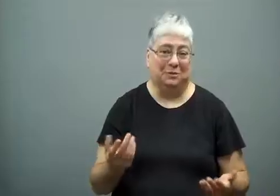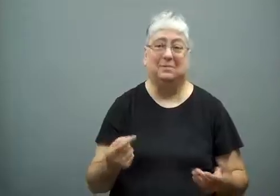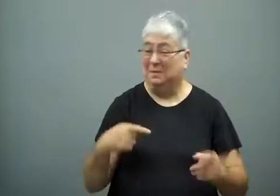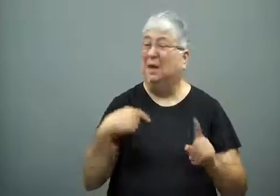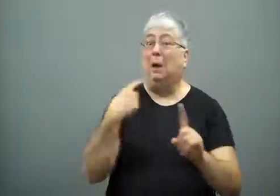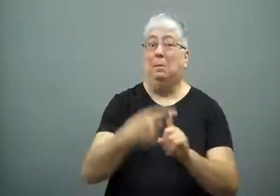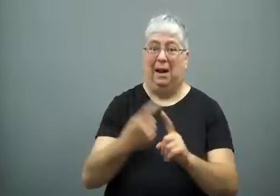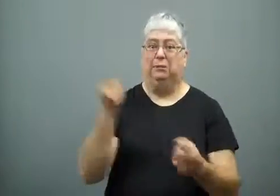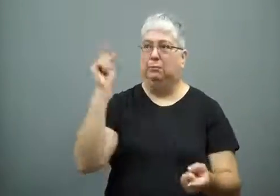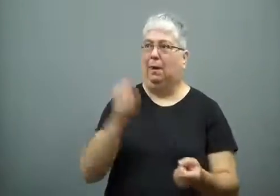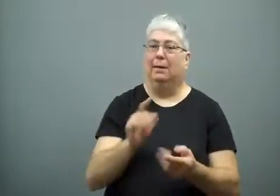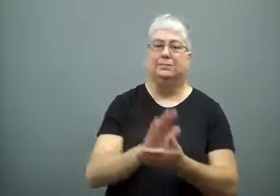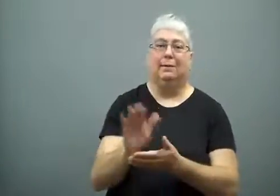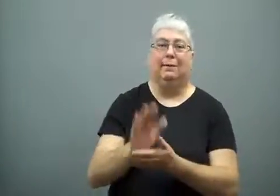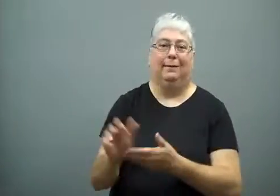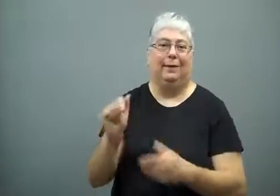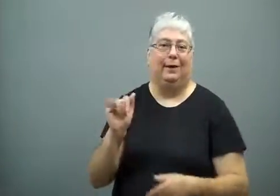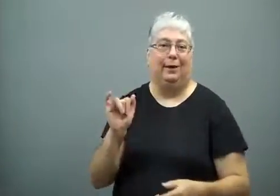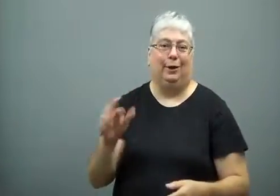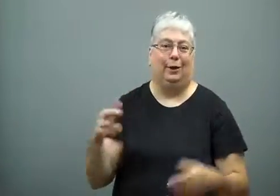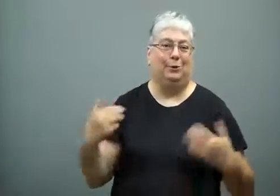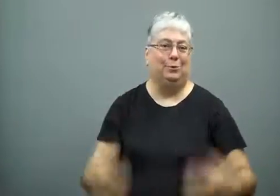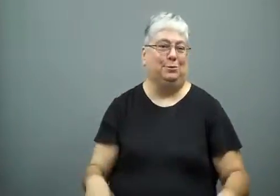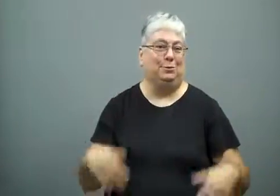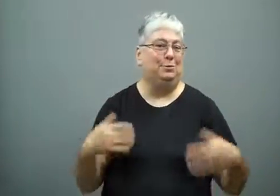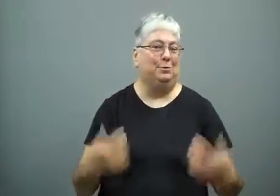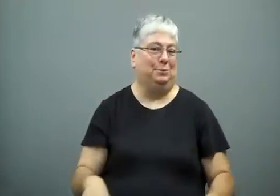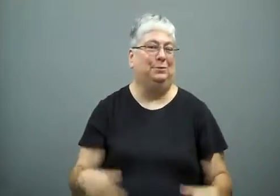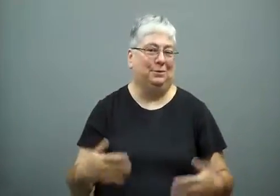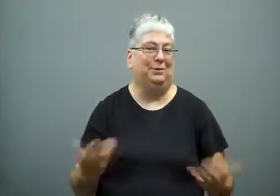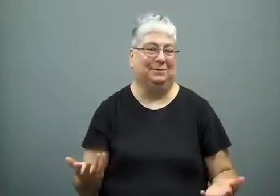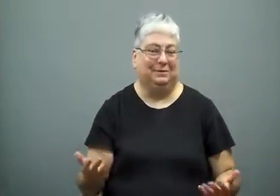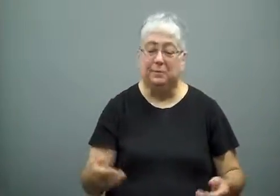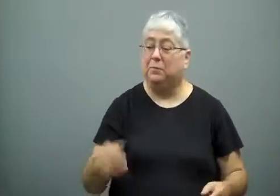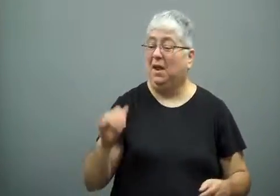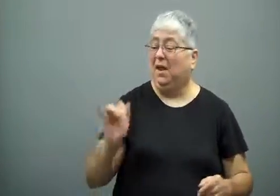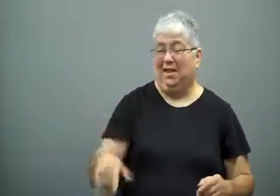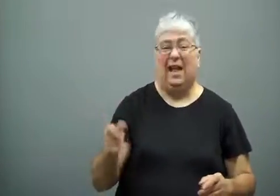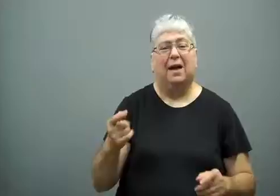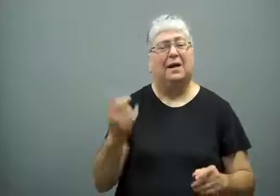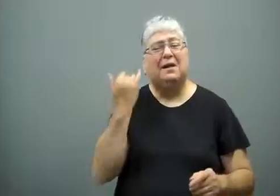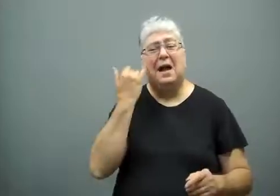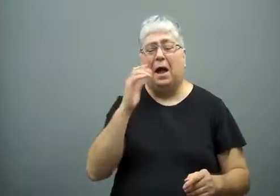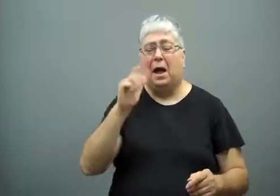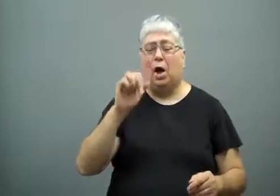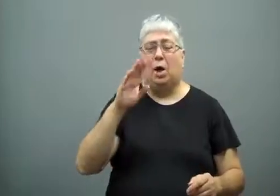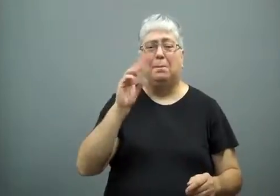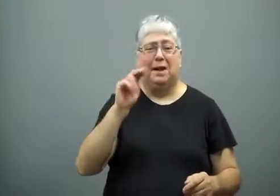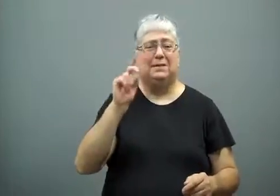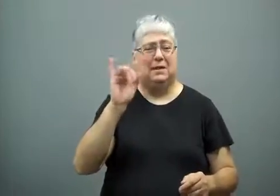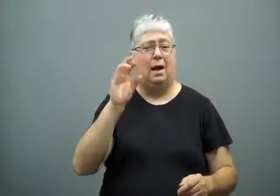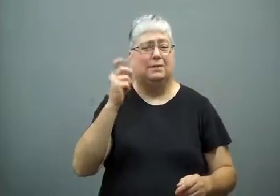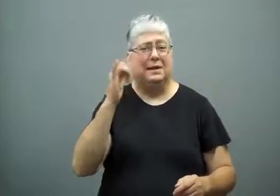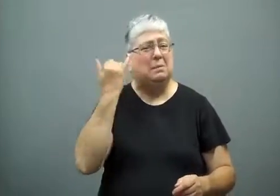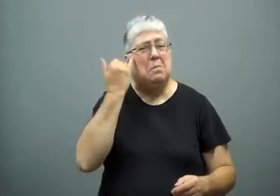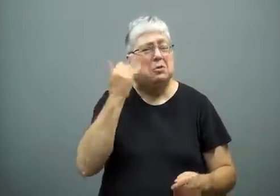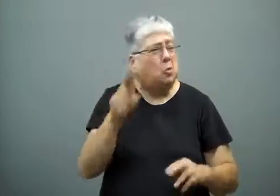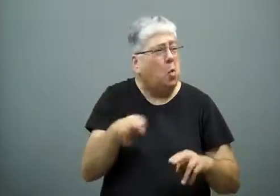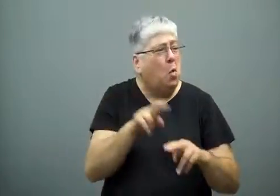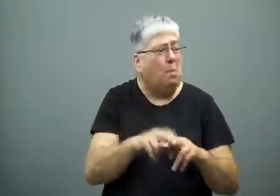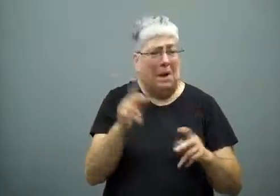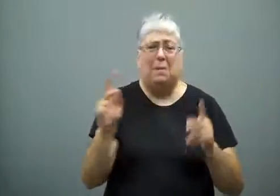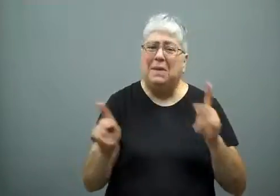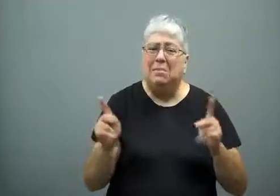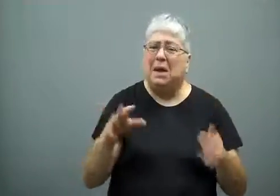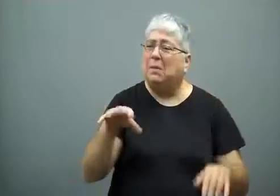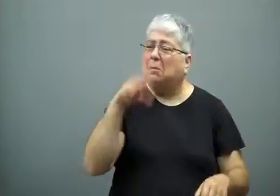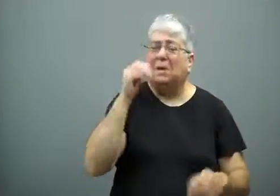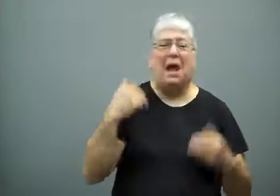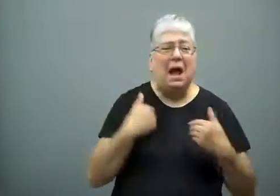On top of it all, the air is not as clean as it could be.